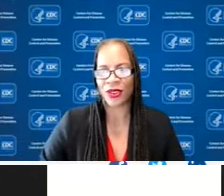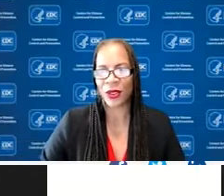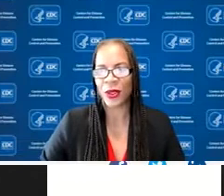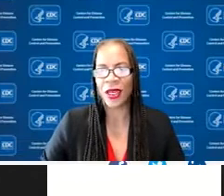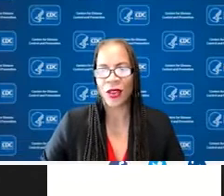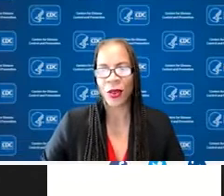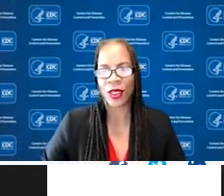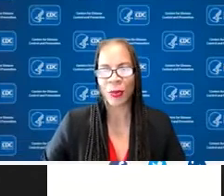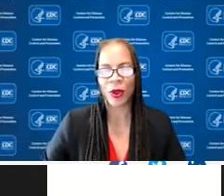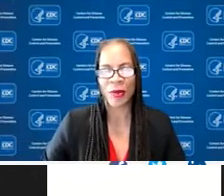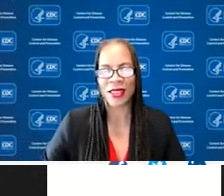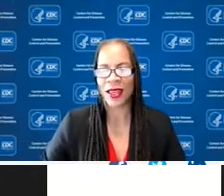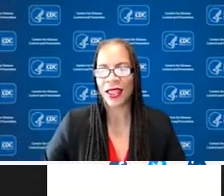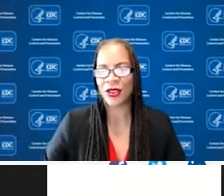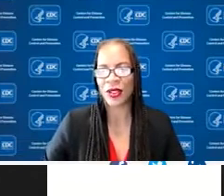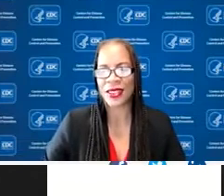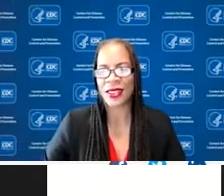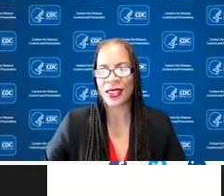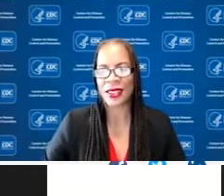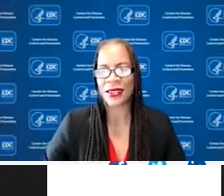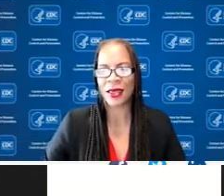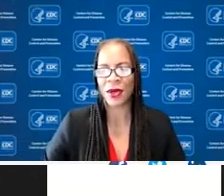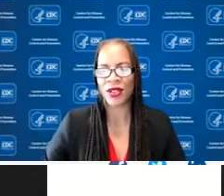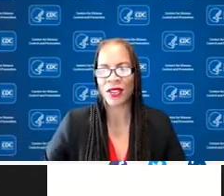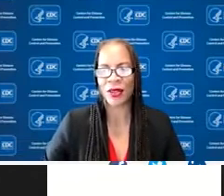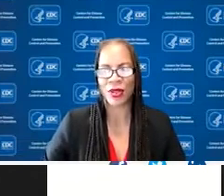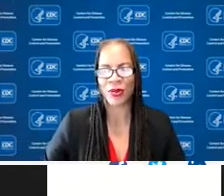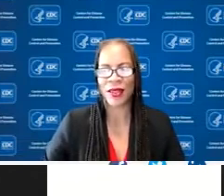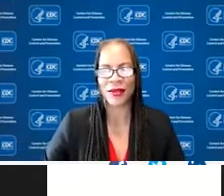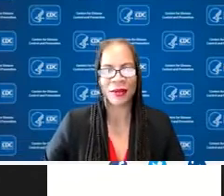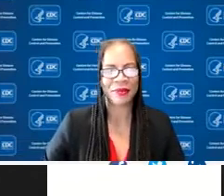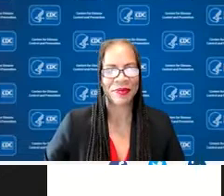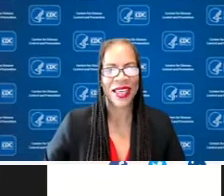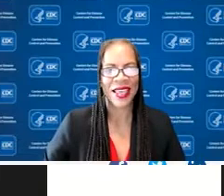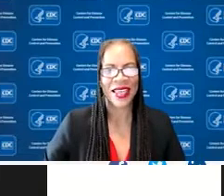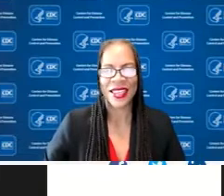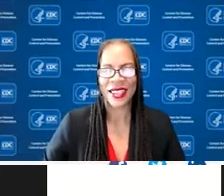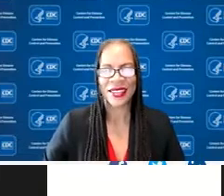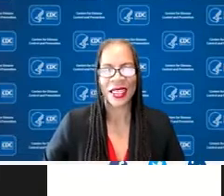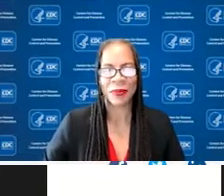Force, so three deployments during CDC’s emergency response. Next slide.